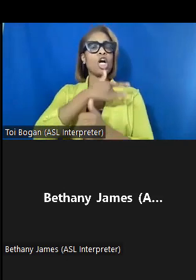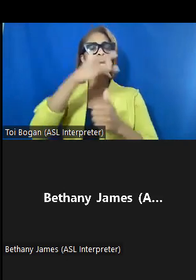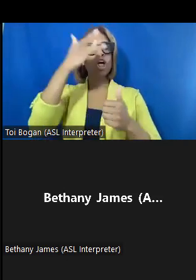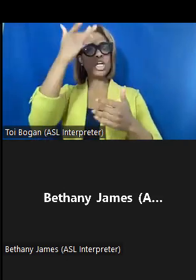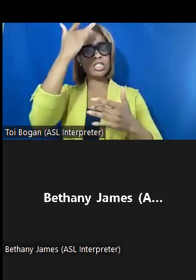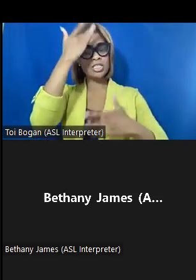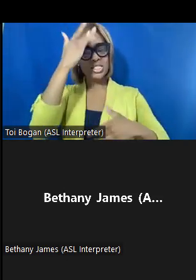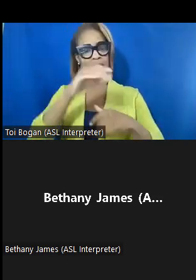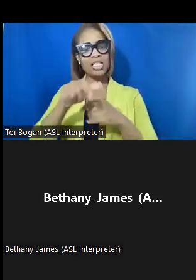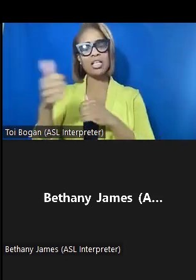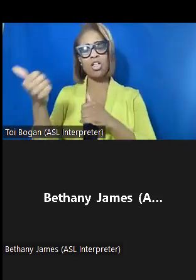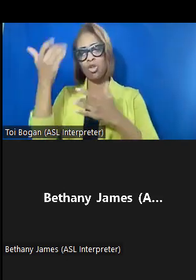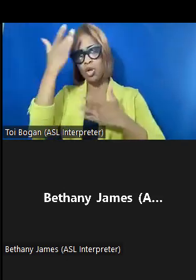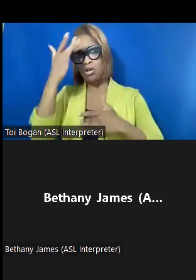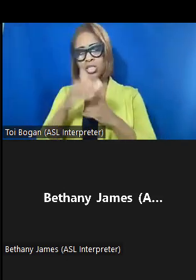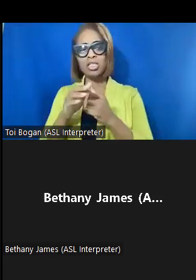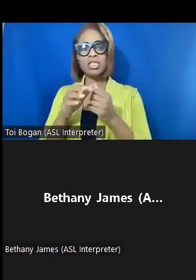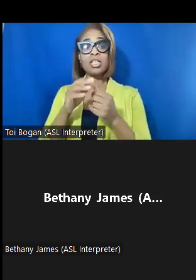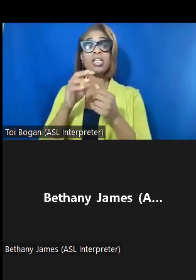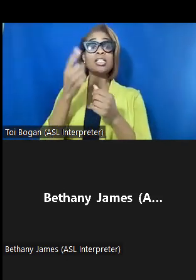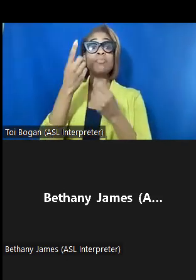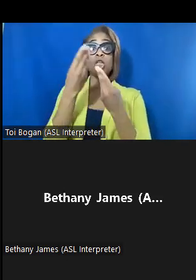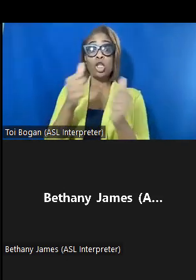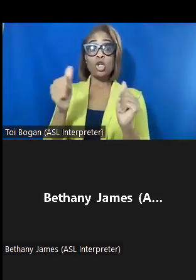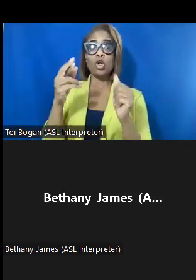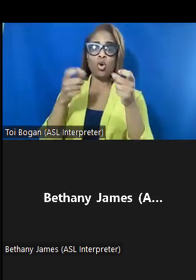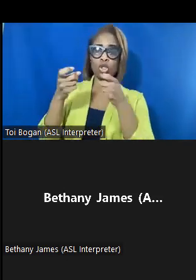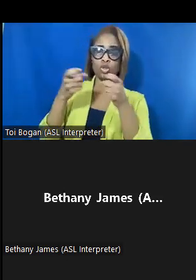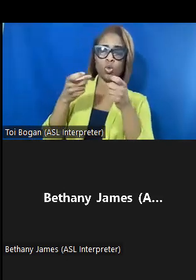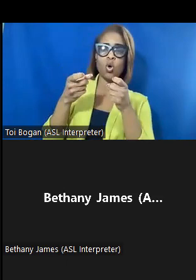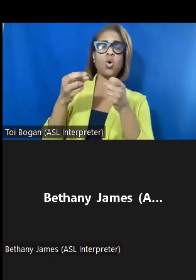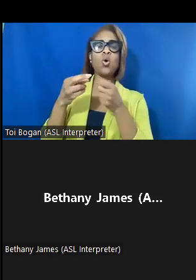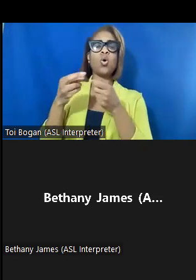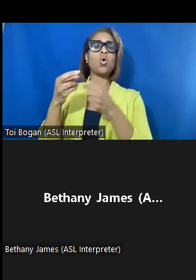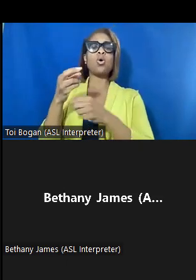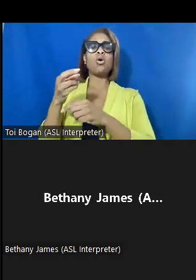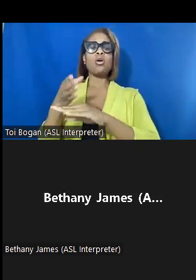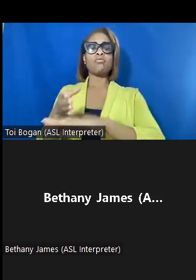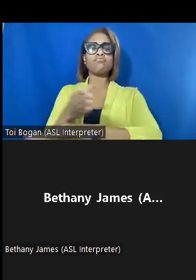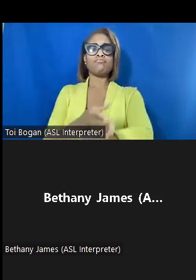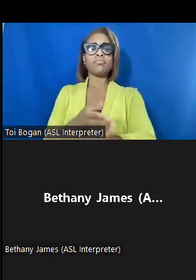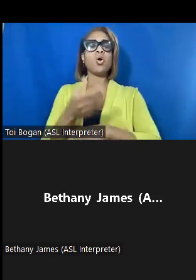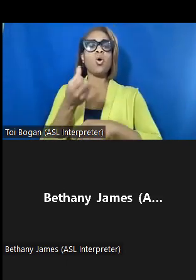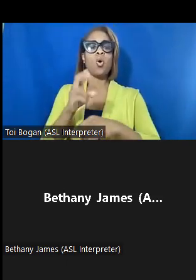Illnesses that are either cured, controlled or in remission or erroneous classification